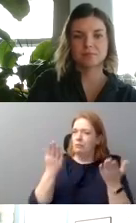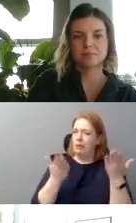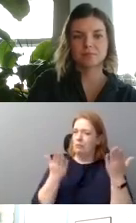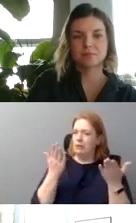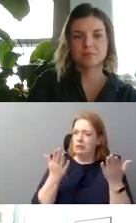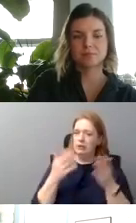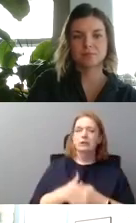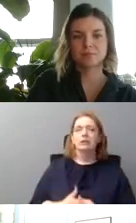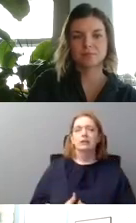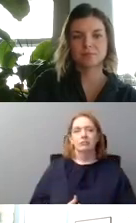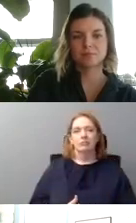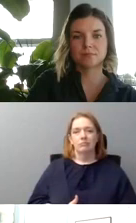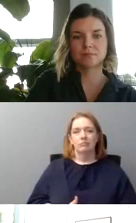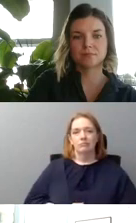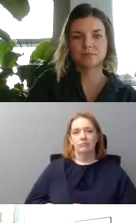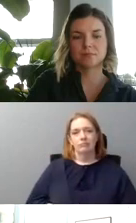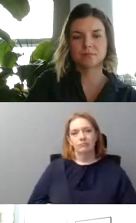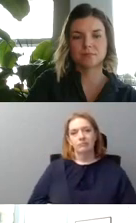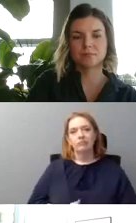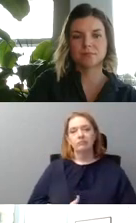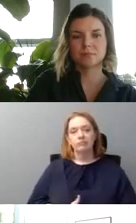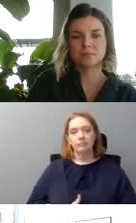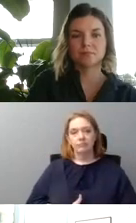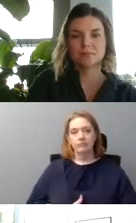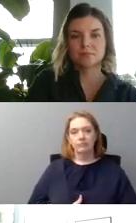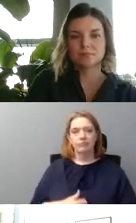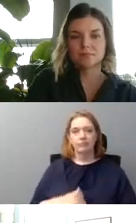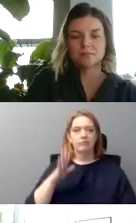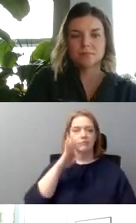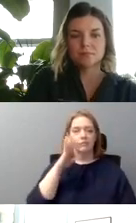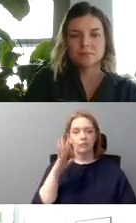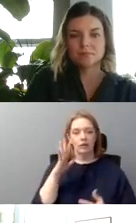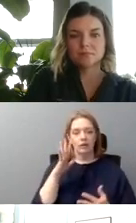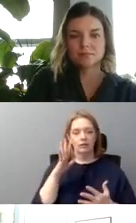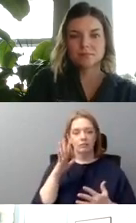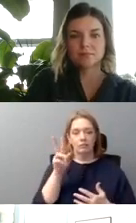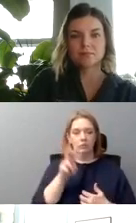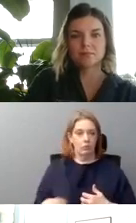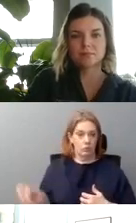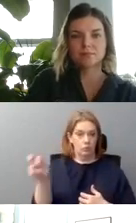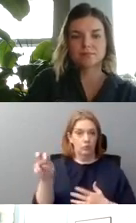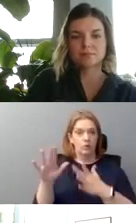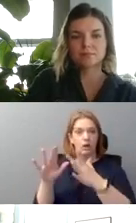you know, it's just, it's gonna be tours that are booked on a online basis, so you're gonna go on